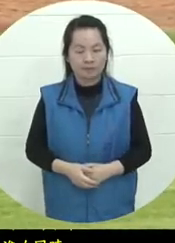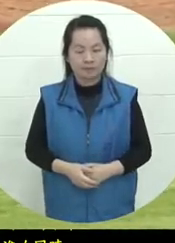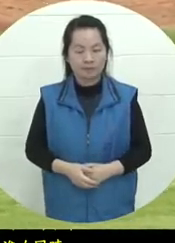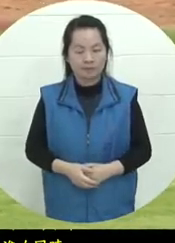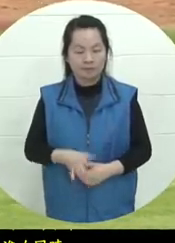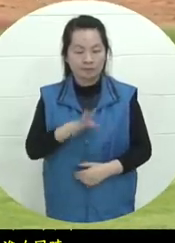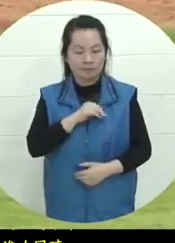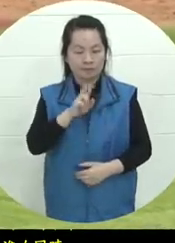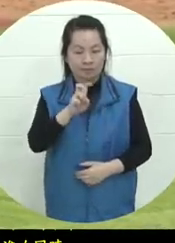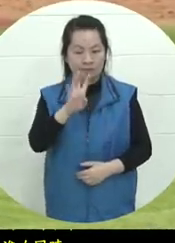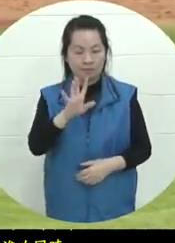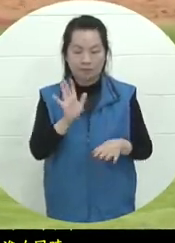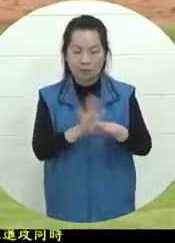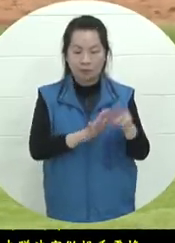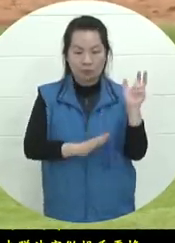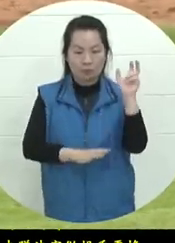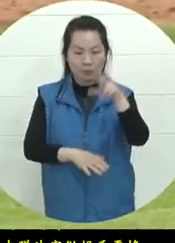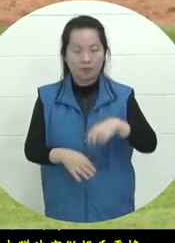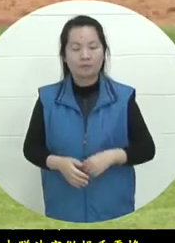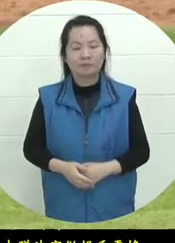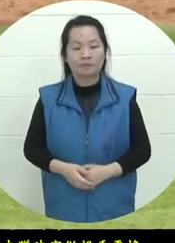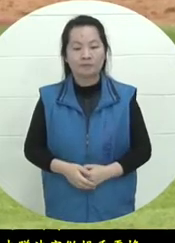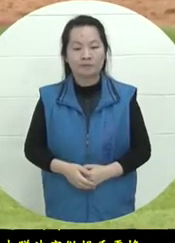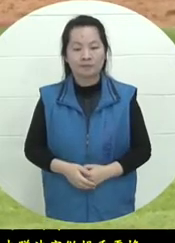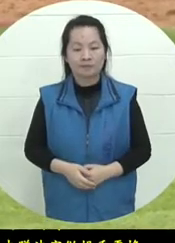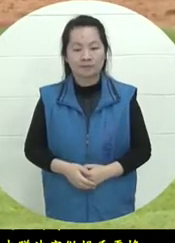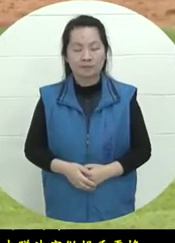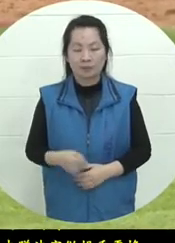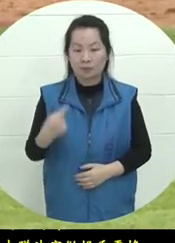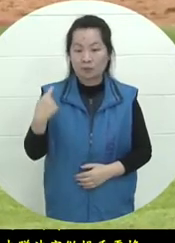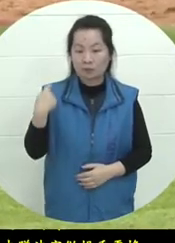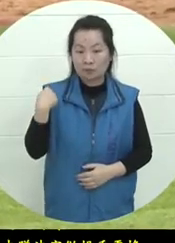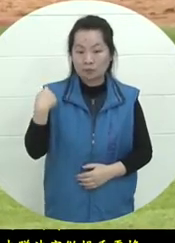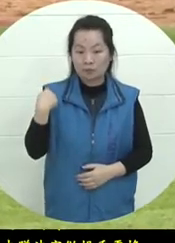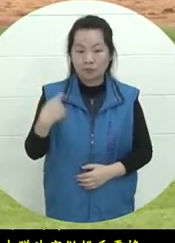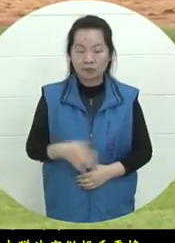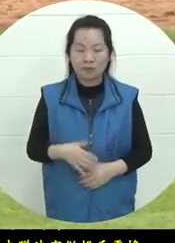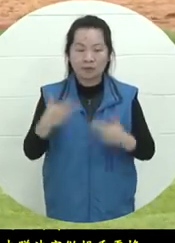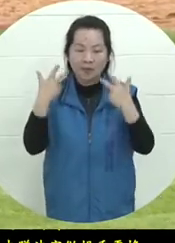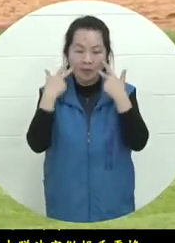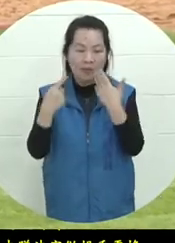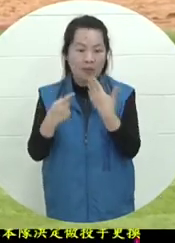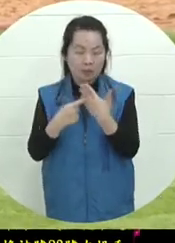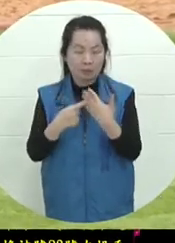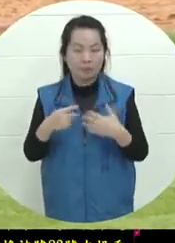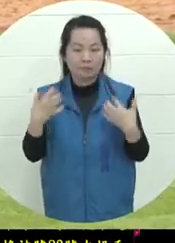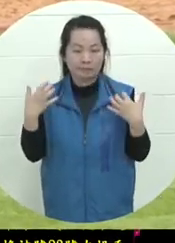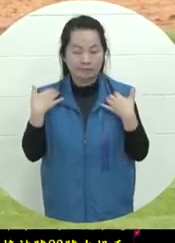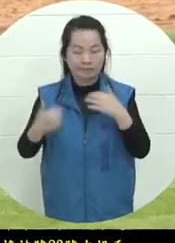Bei No. 23. The pitcher is the injured Lin Tai. Yesterday, he came on the field as a